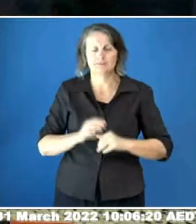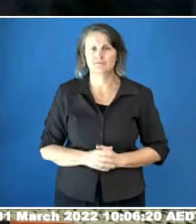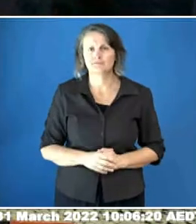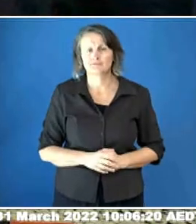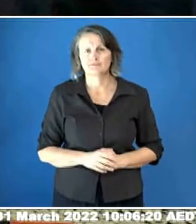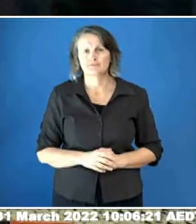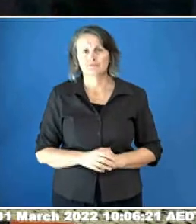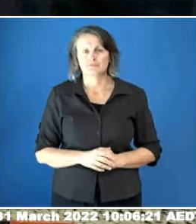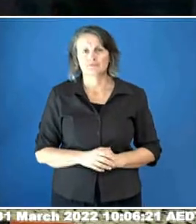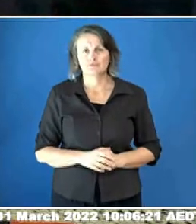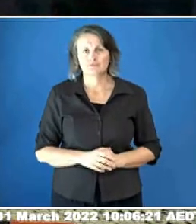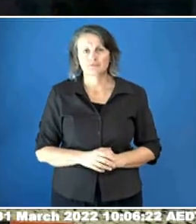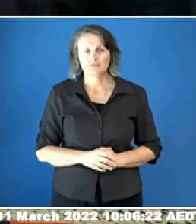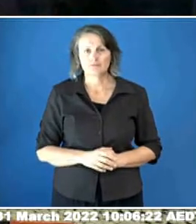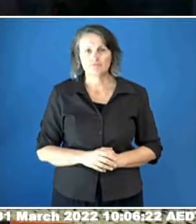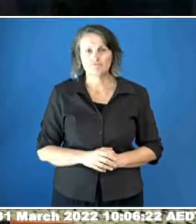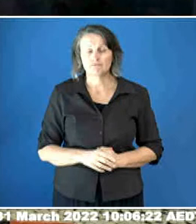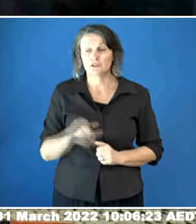After Ms Cumming gives evidence, we will take lunch.